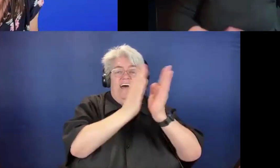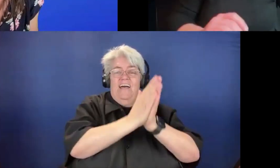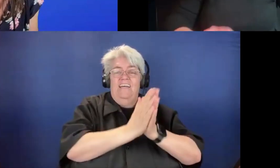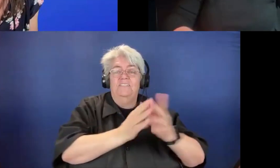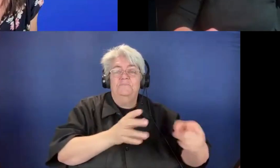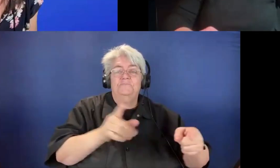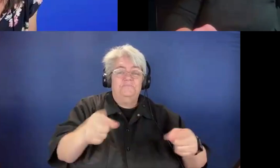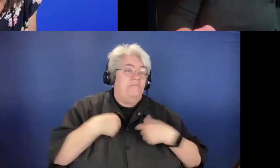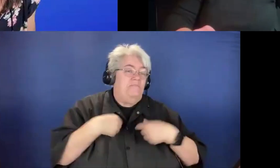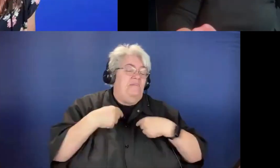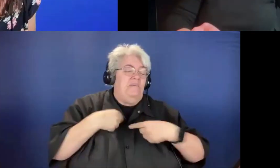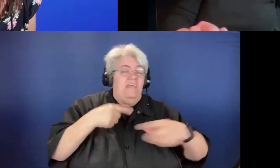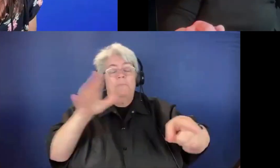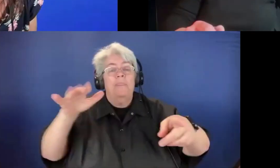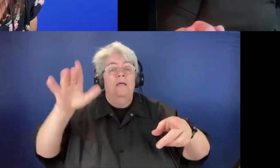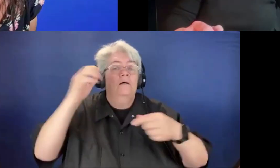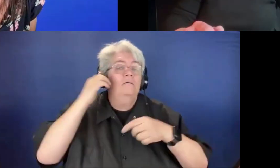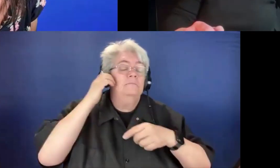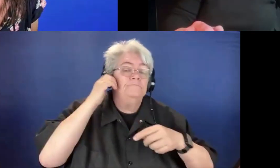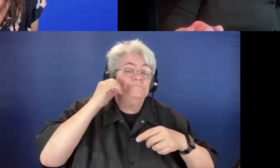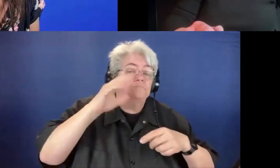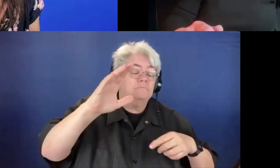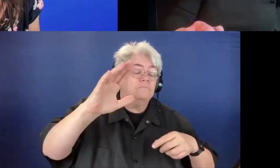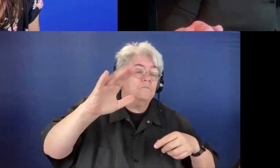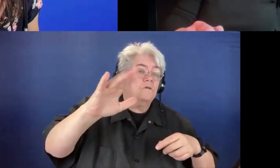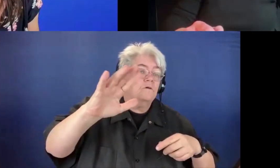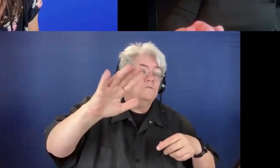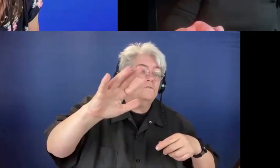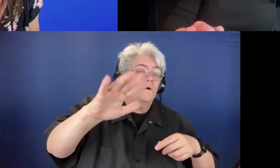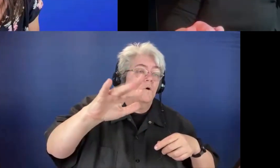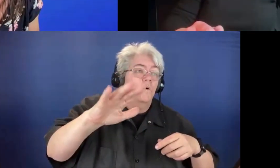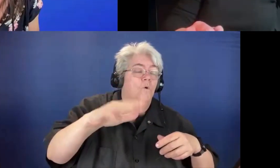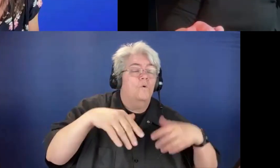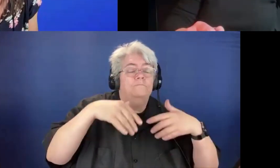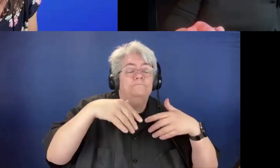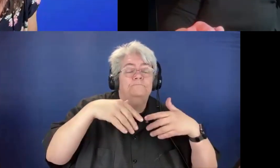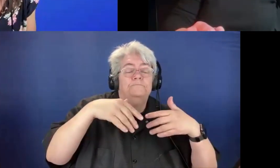It's me. It's me. So what advice can you give